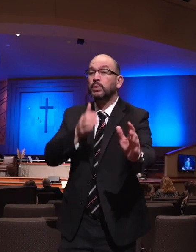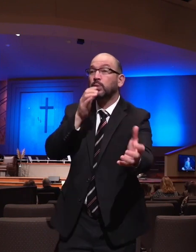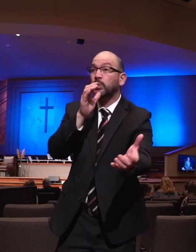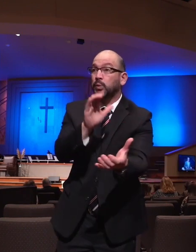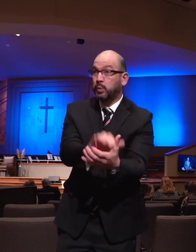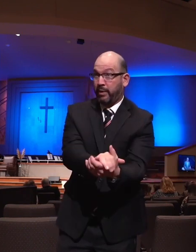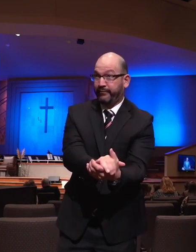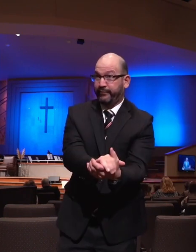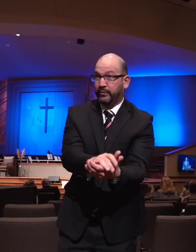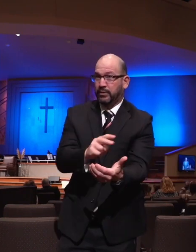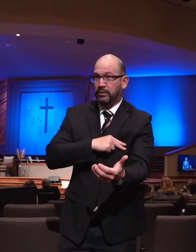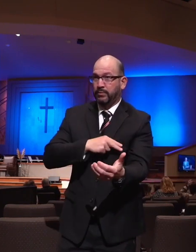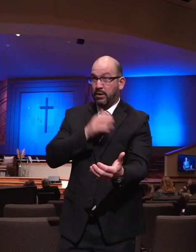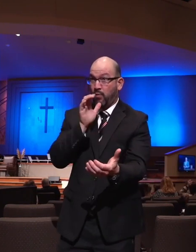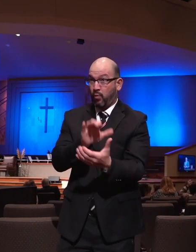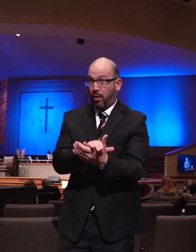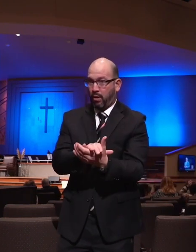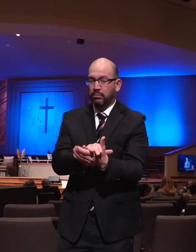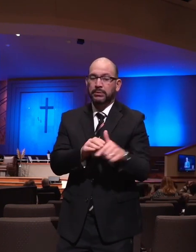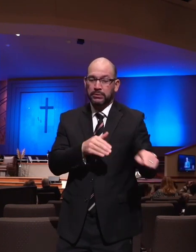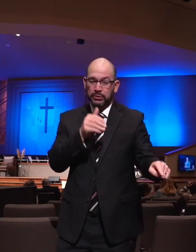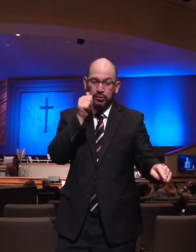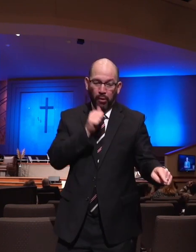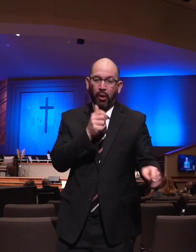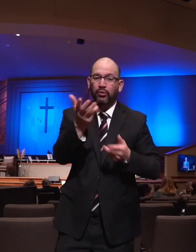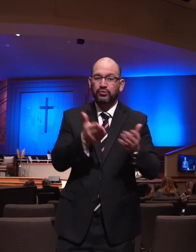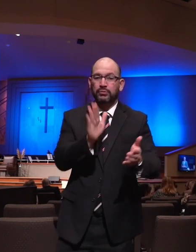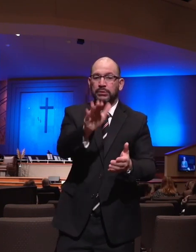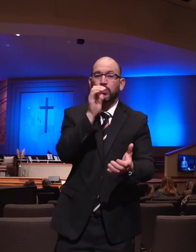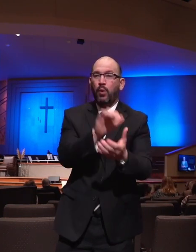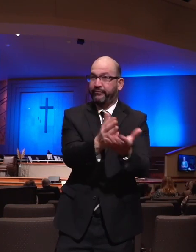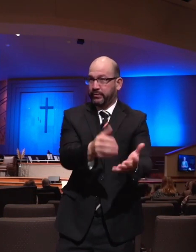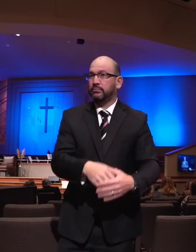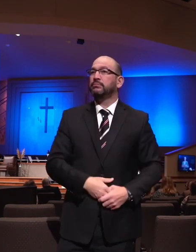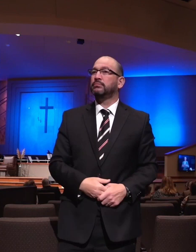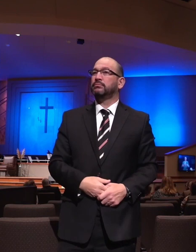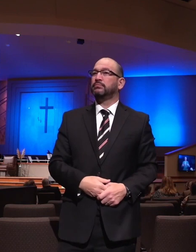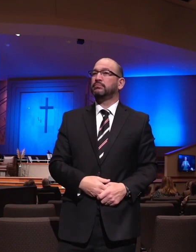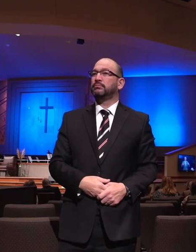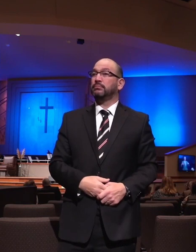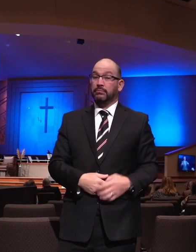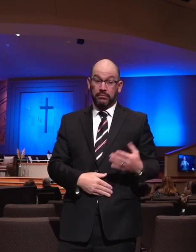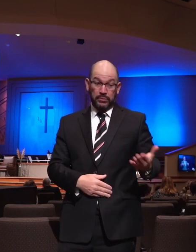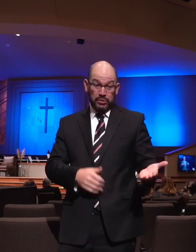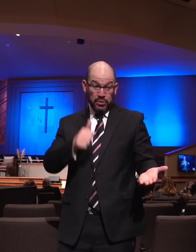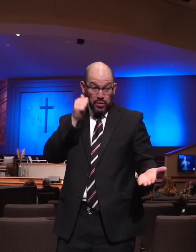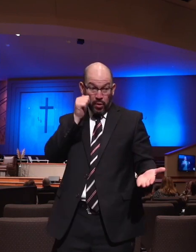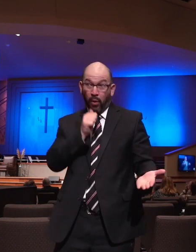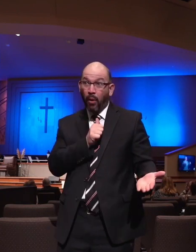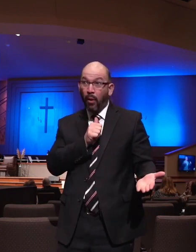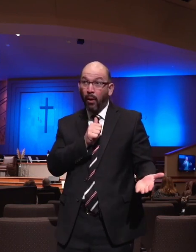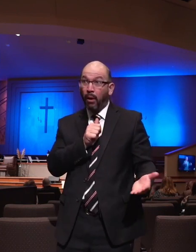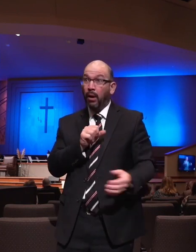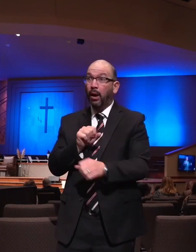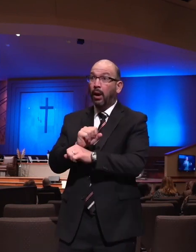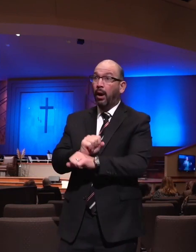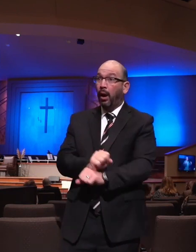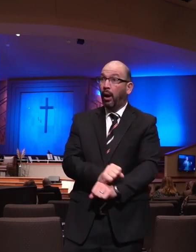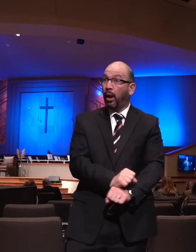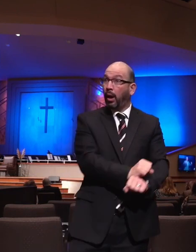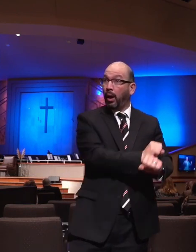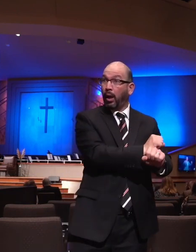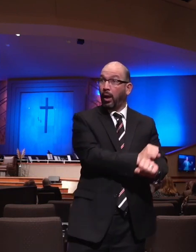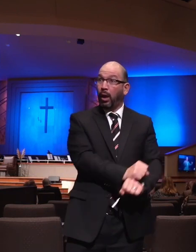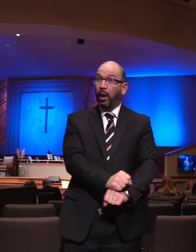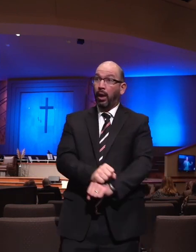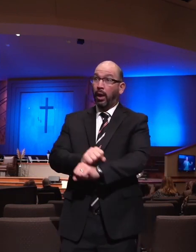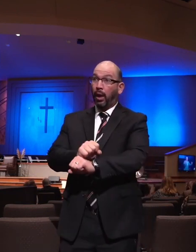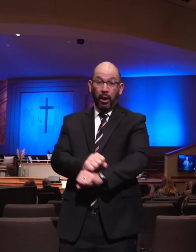okay so let me tell you something this girl is taken captive out of Israel